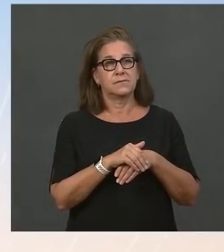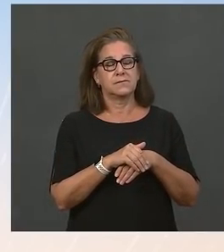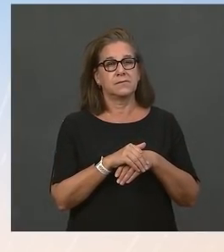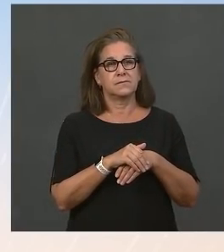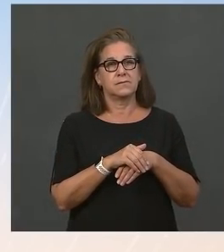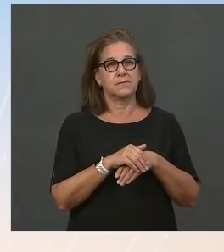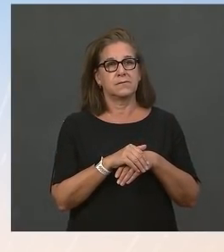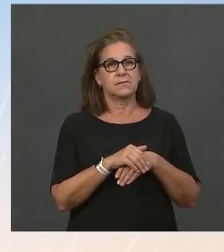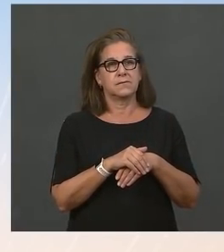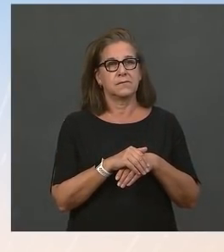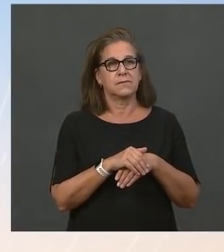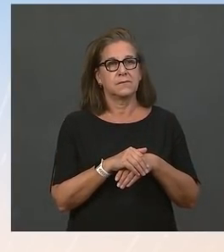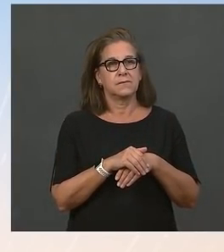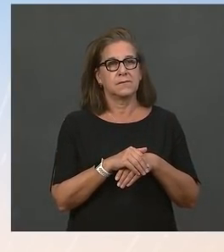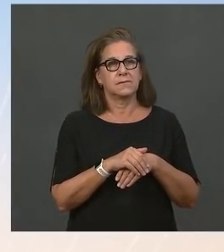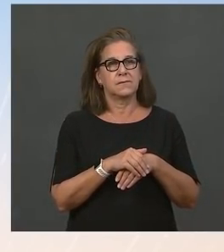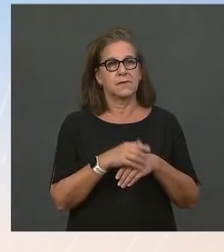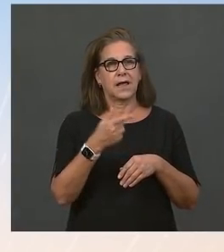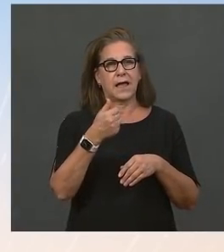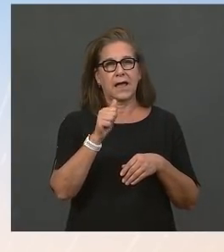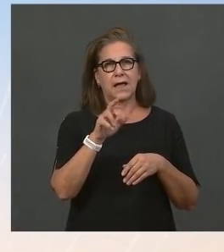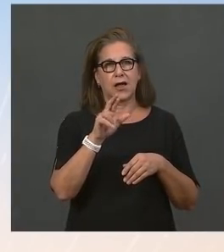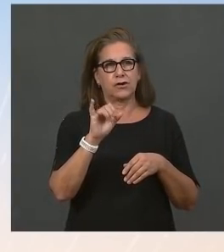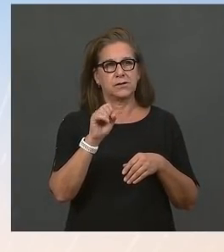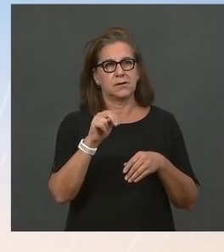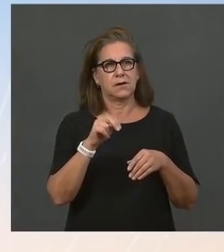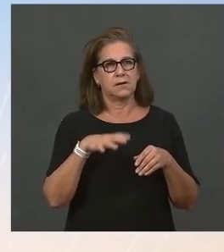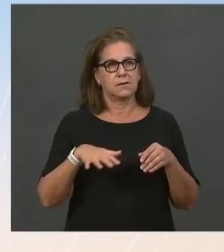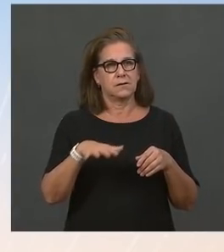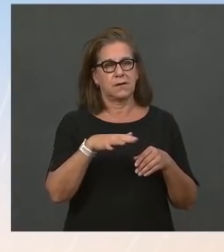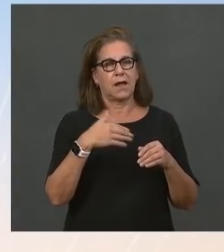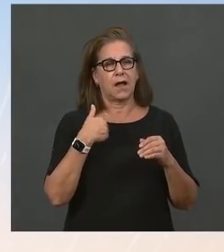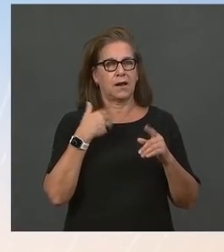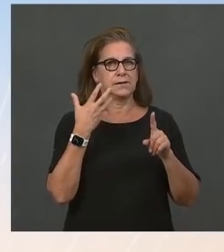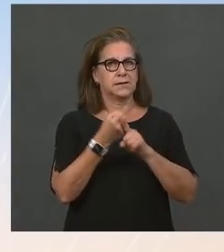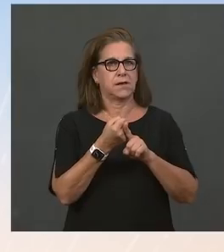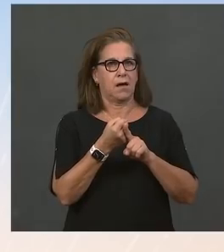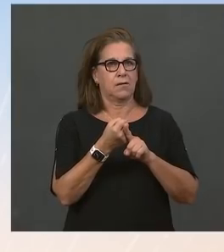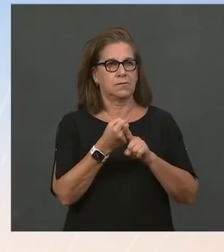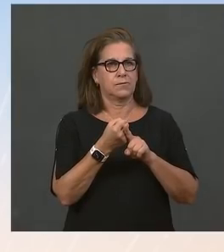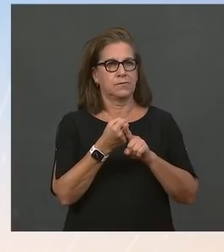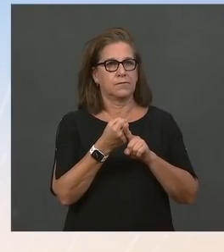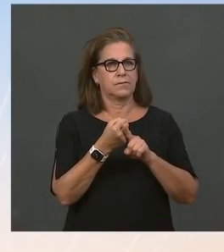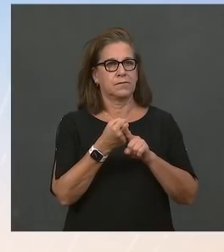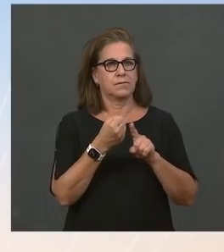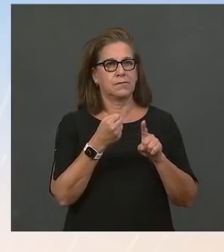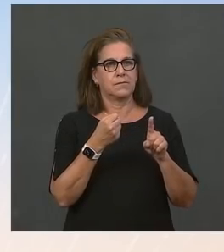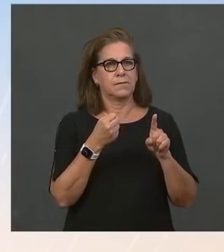to a deliberate and coordinated attack. Initial reports indicate both unmanned aerial systems and rockets were used in the attack.